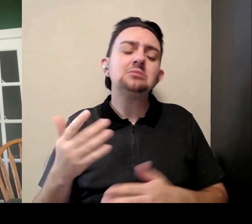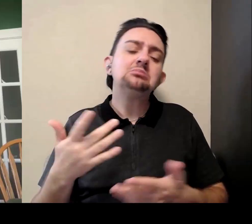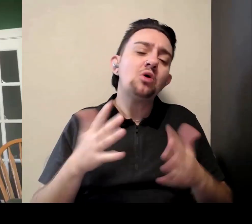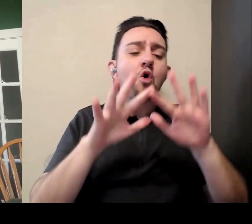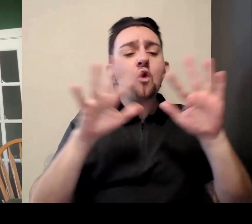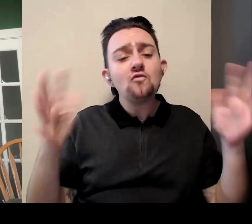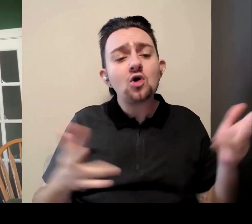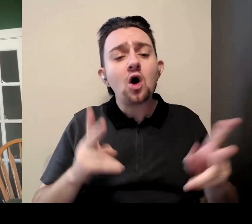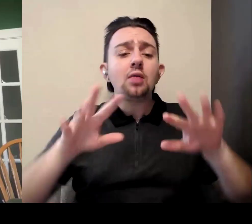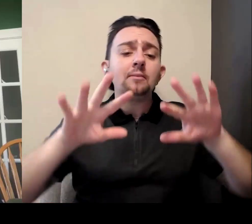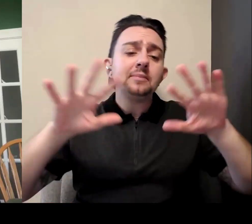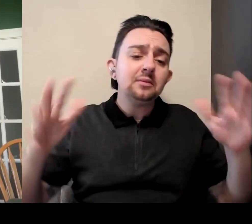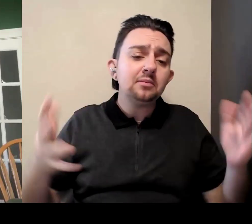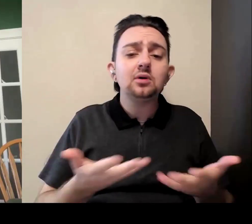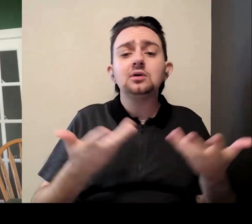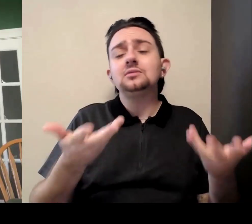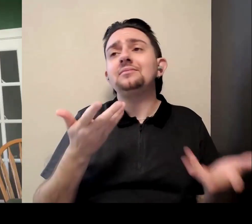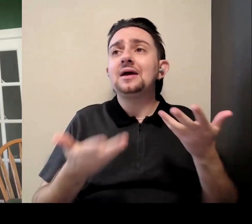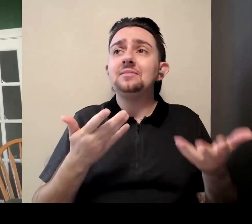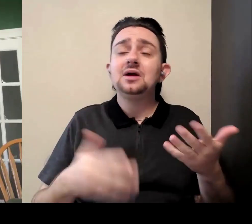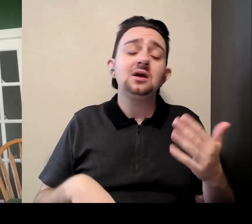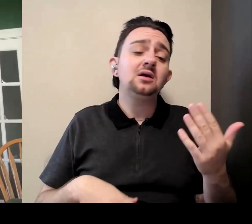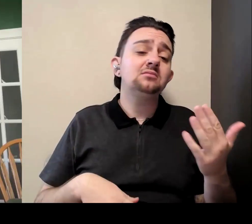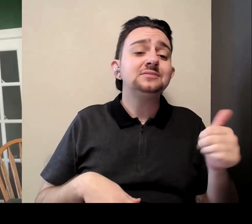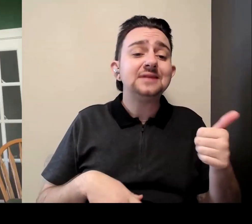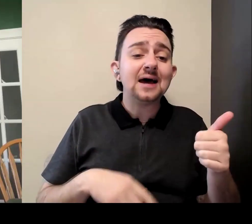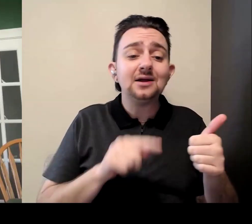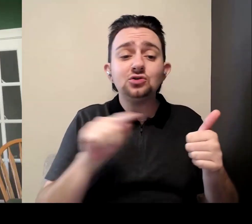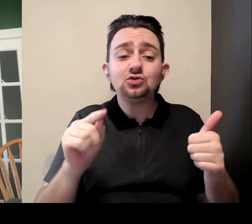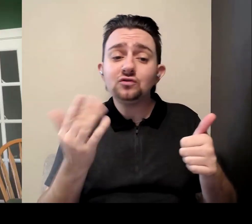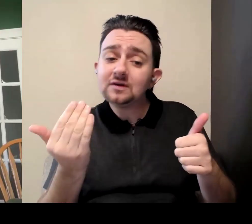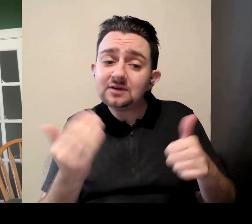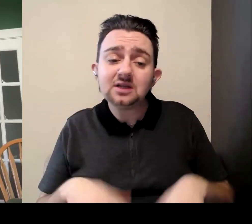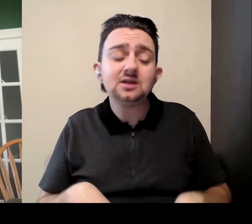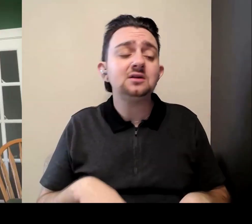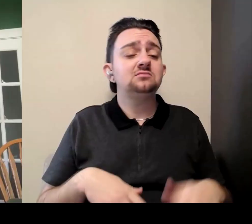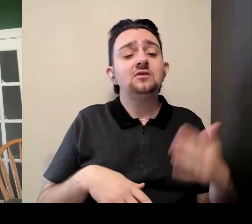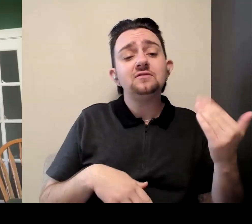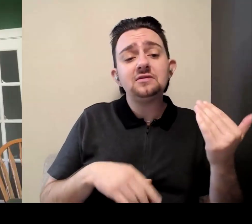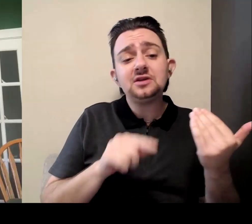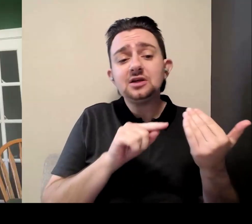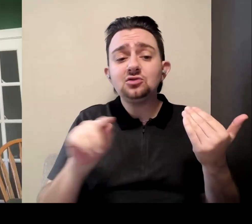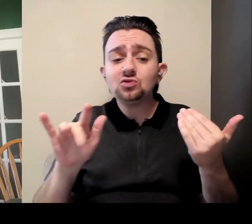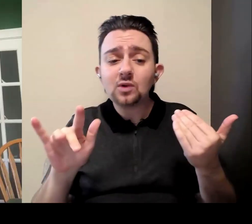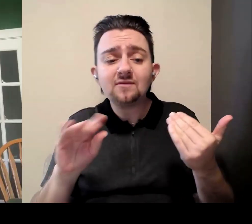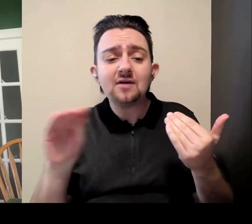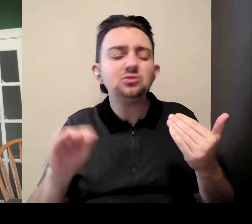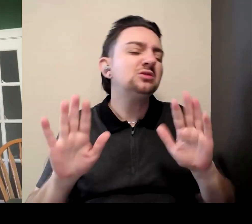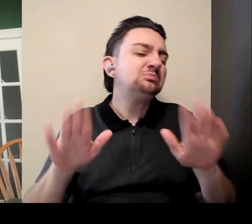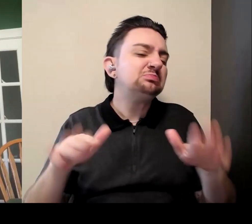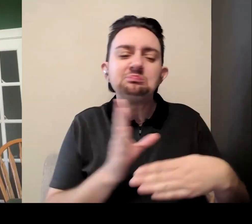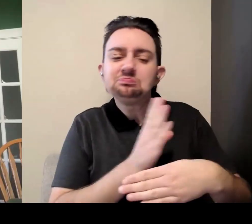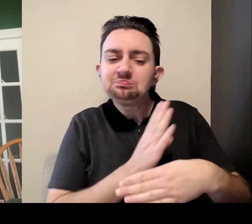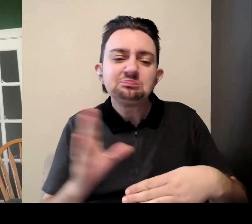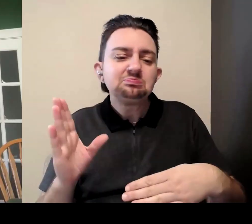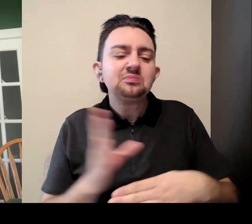Some people are noting 20 to 25 that in the literature already, it's well established that there are gonna be multiple things.